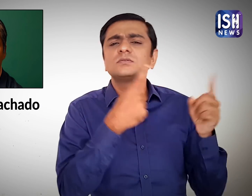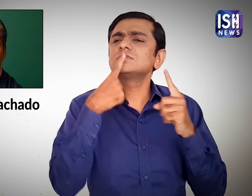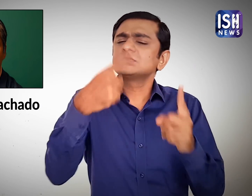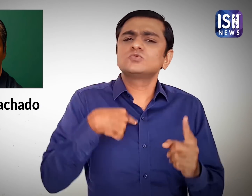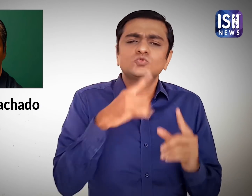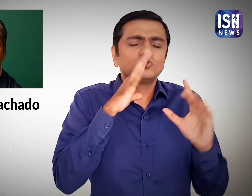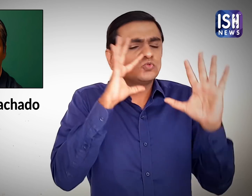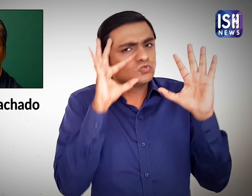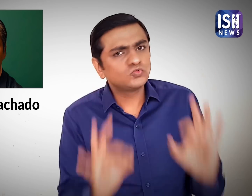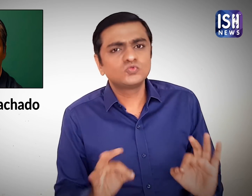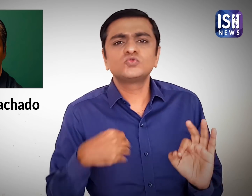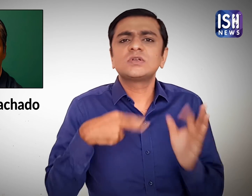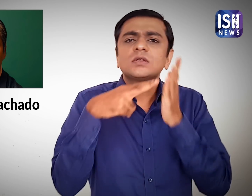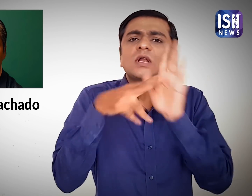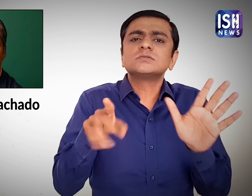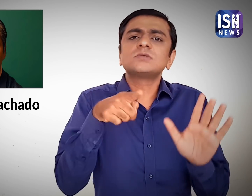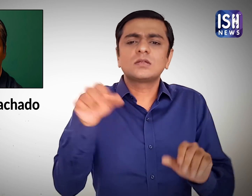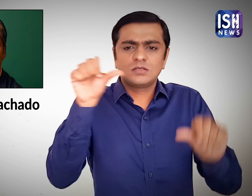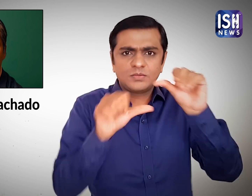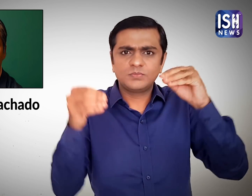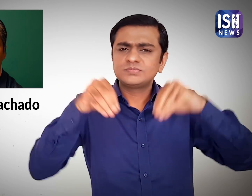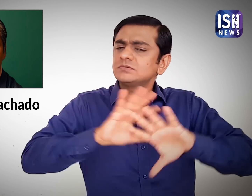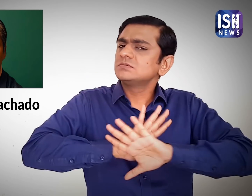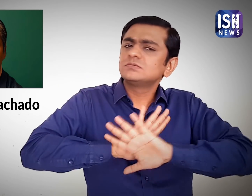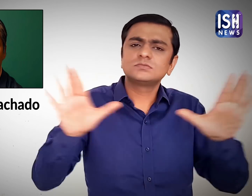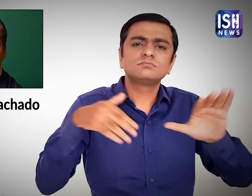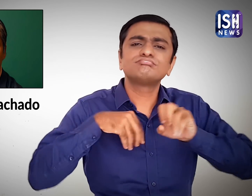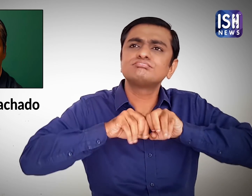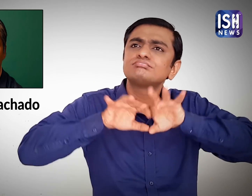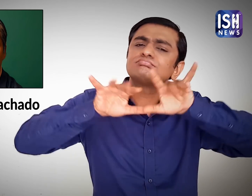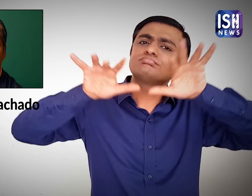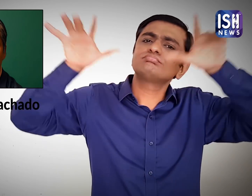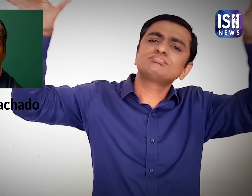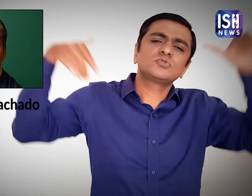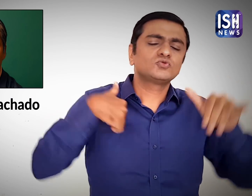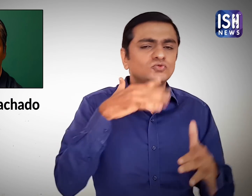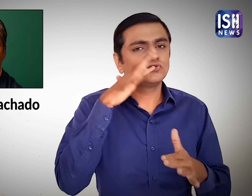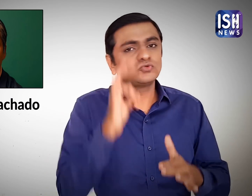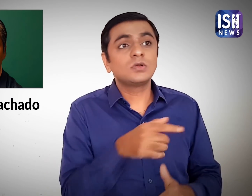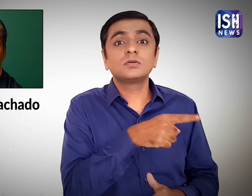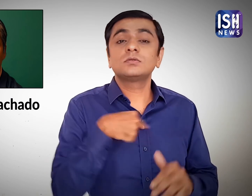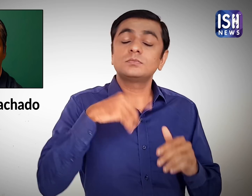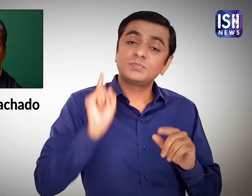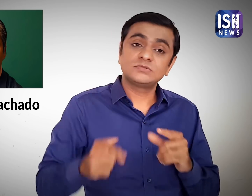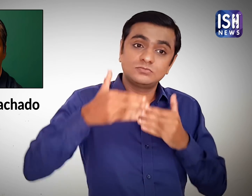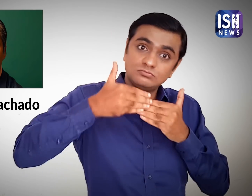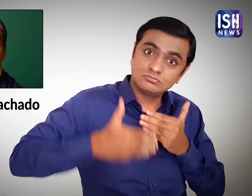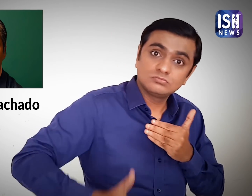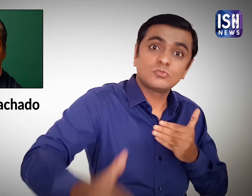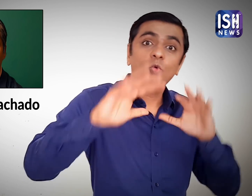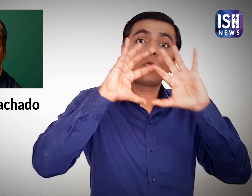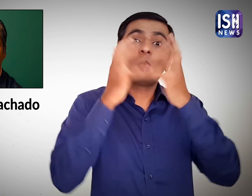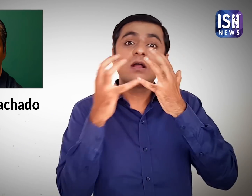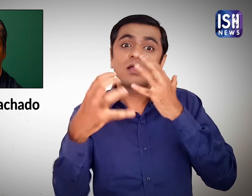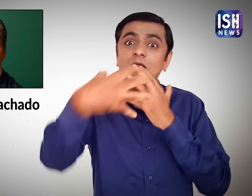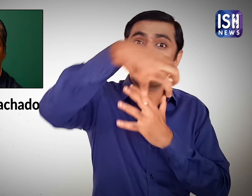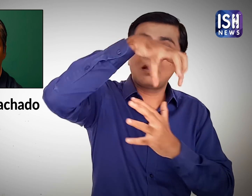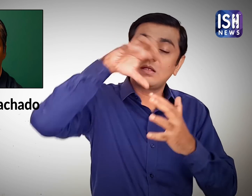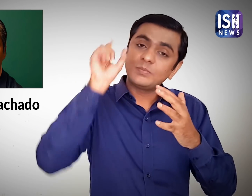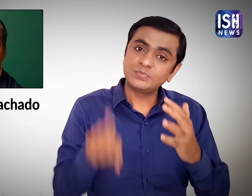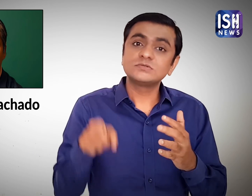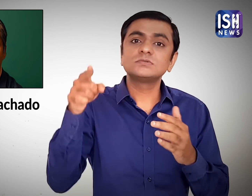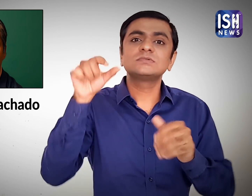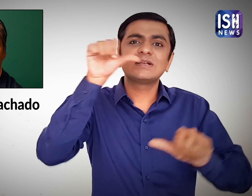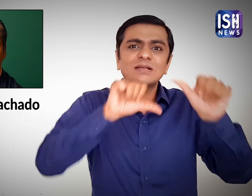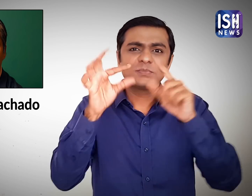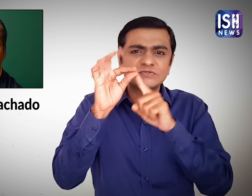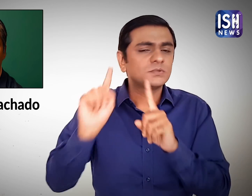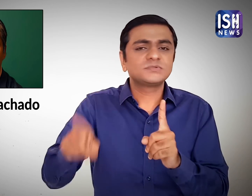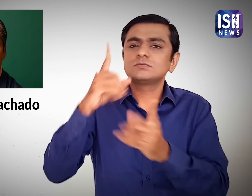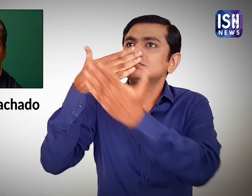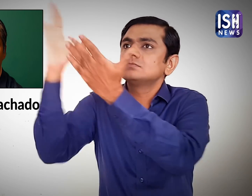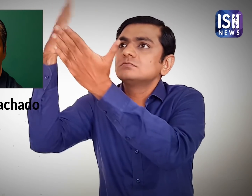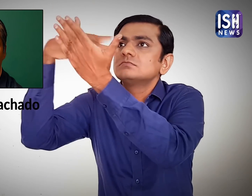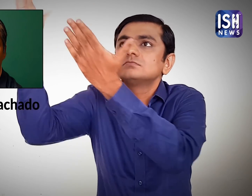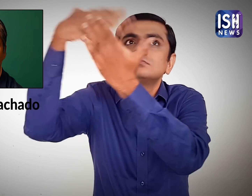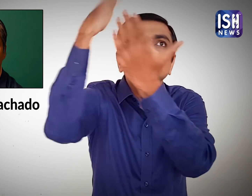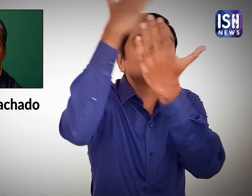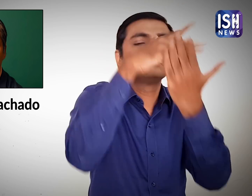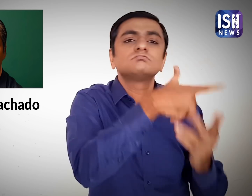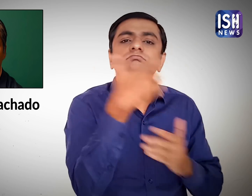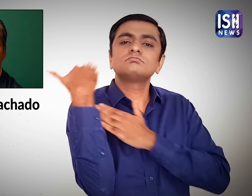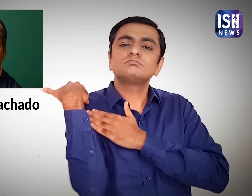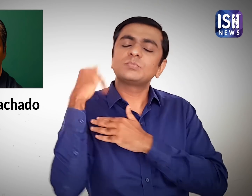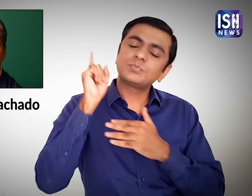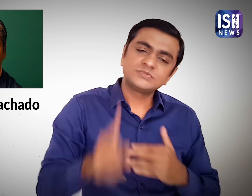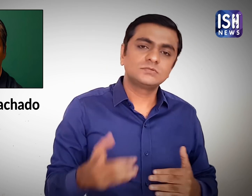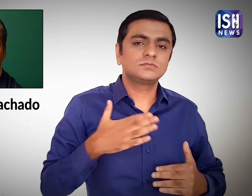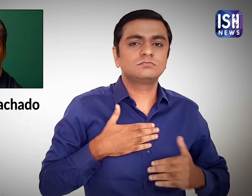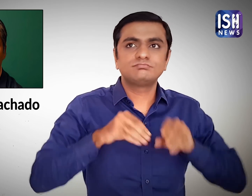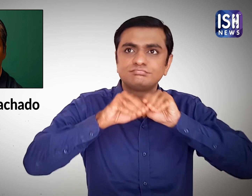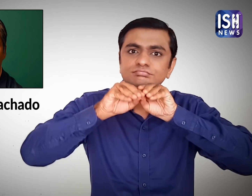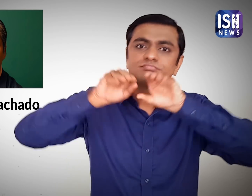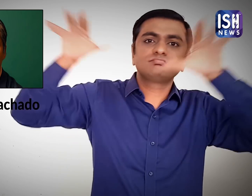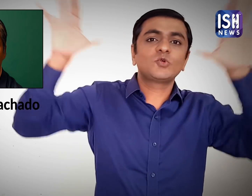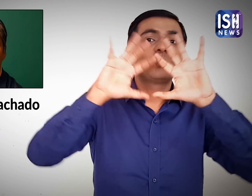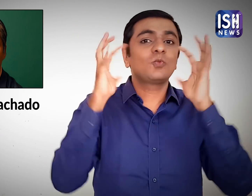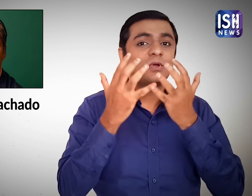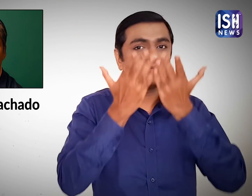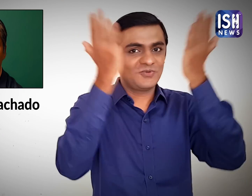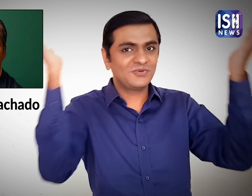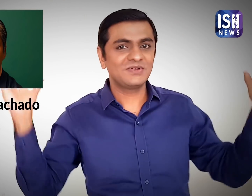"We have removed the preservatives from the burgers and we are planning to do the same globally."